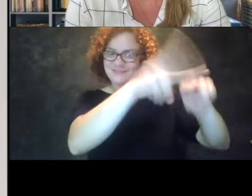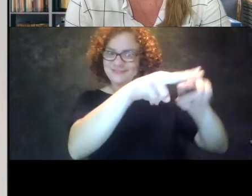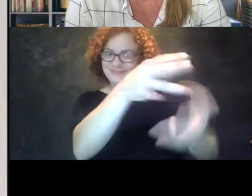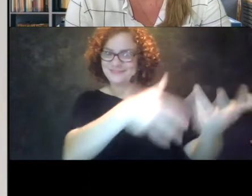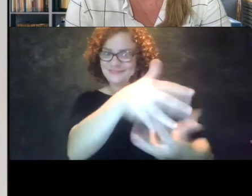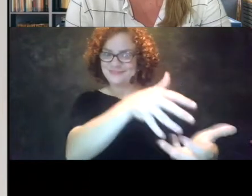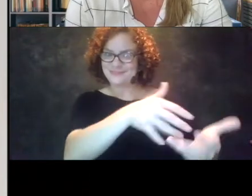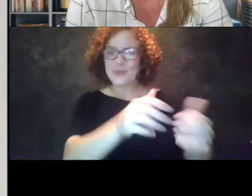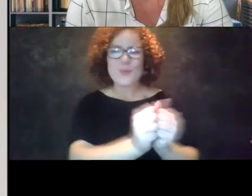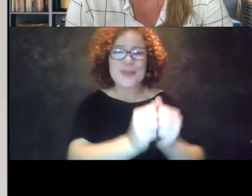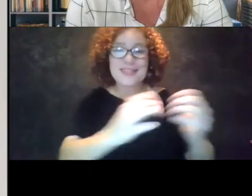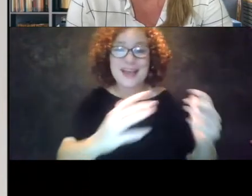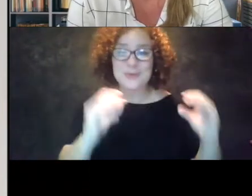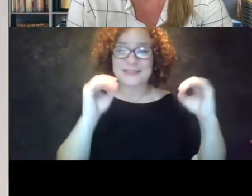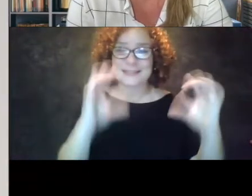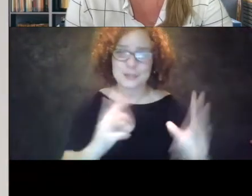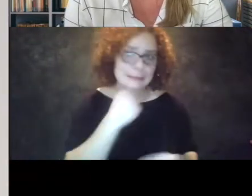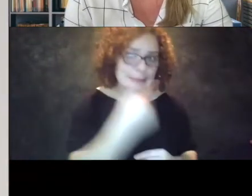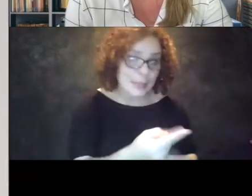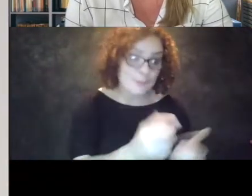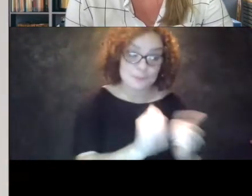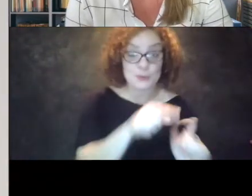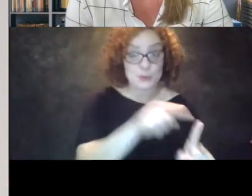them what to how to communicate to each other.